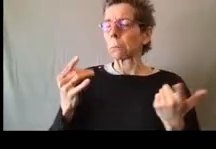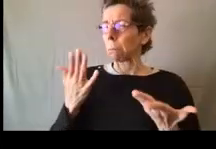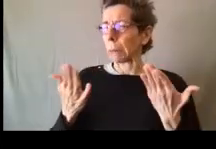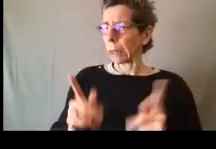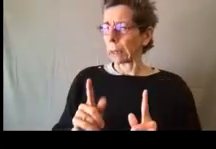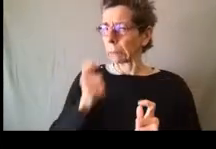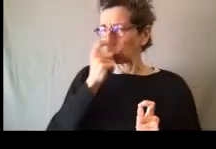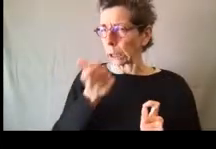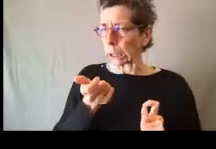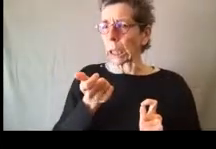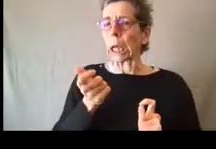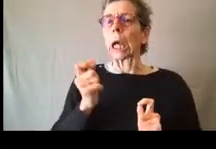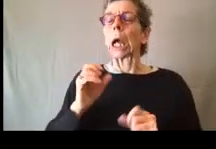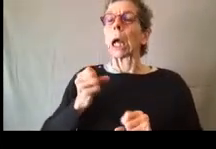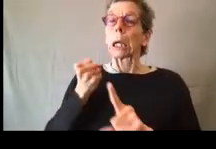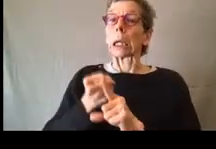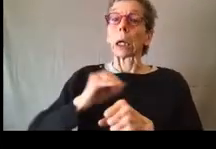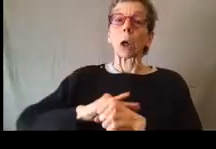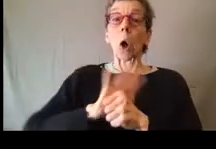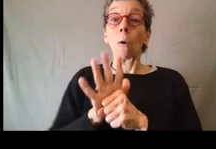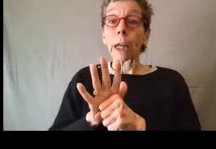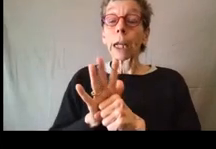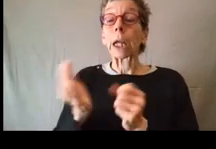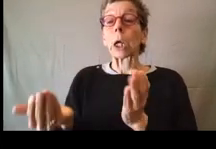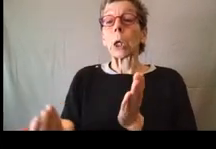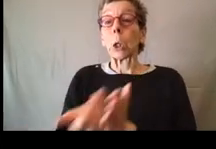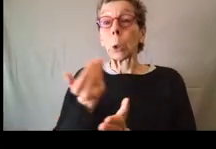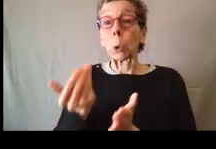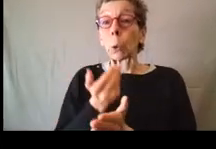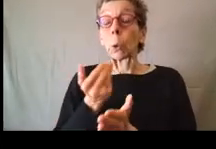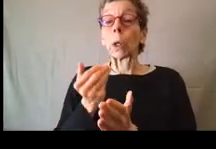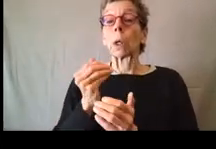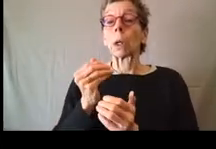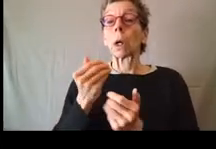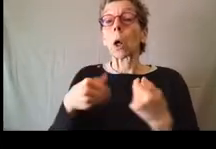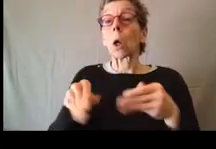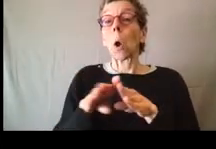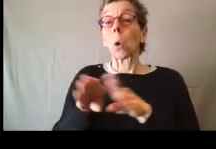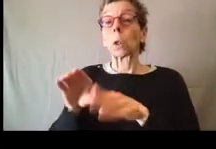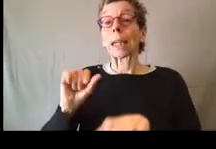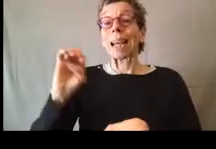of COVID as new closed cases find their way into the database will be important as we